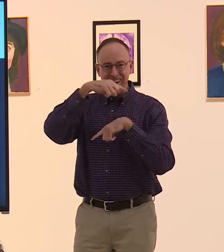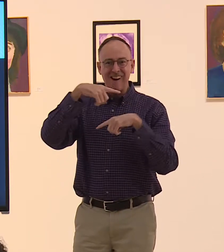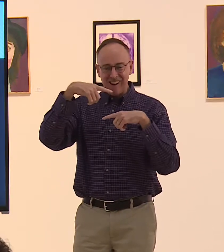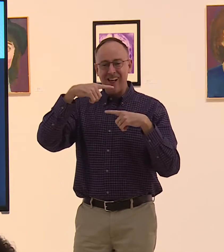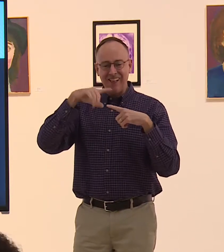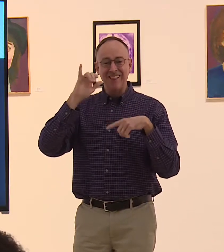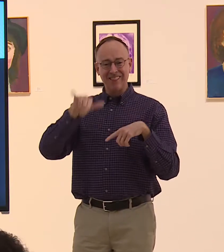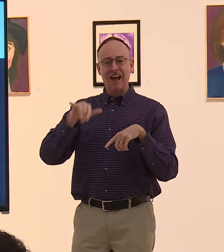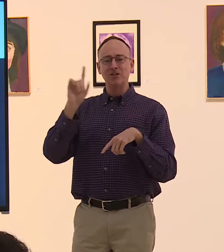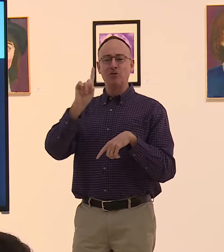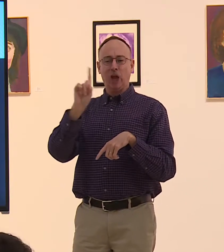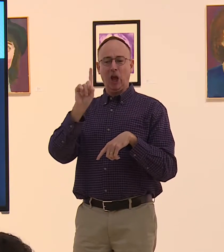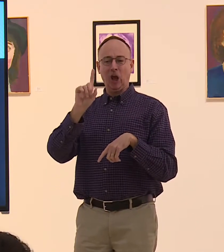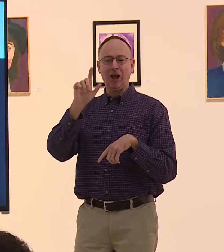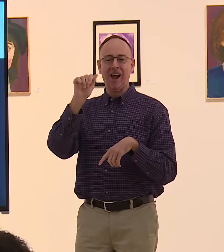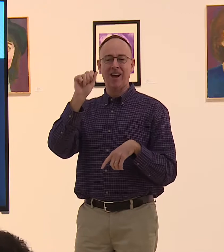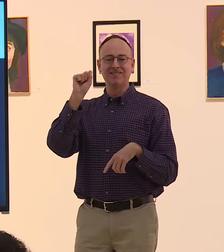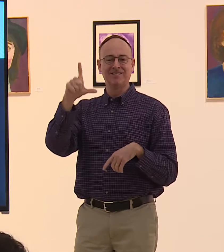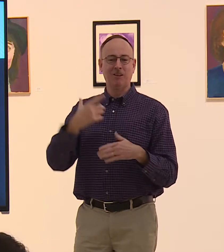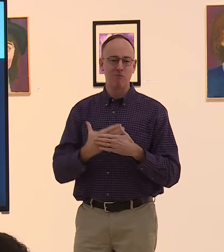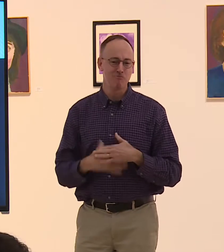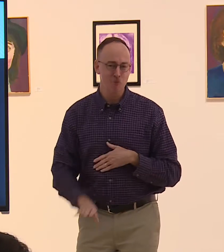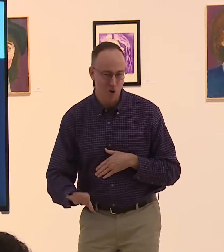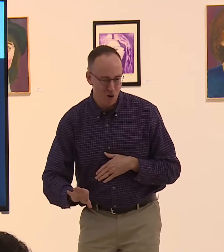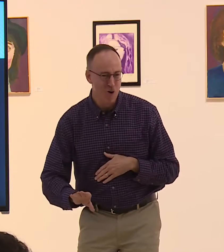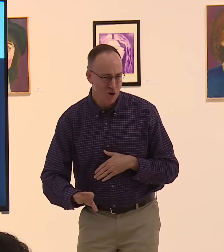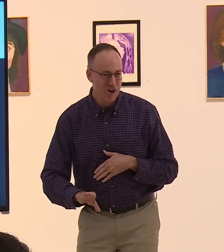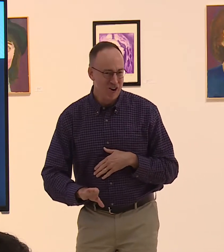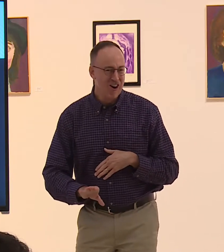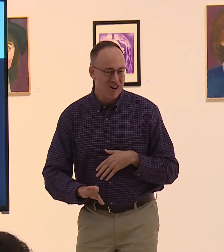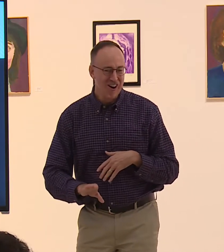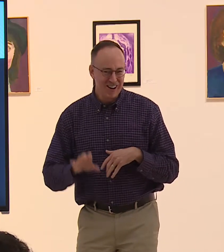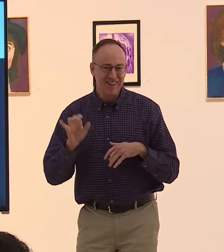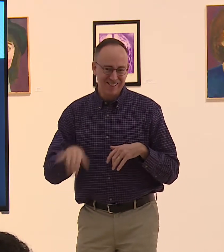and brought French sign language and it became in contact